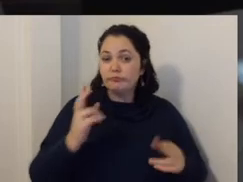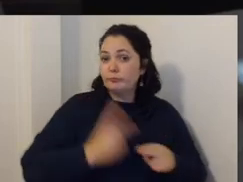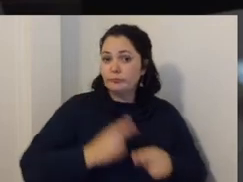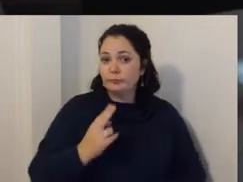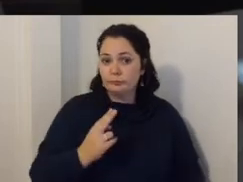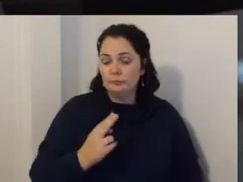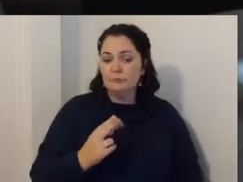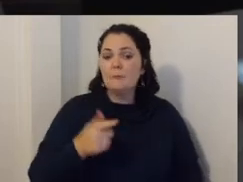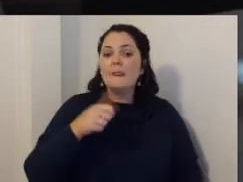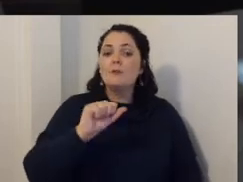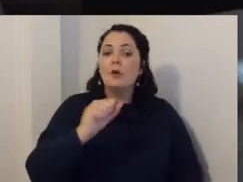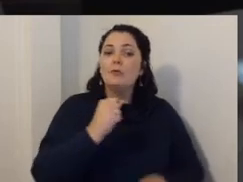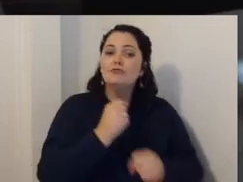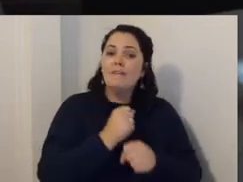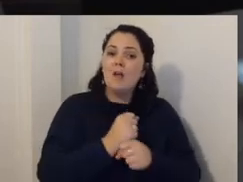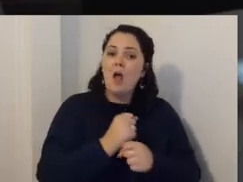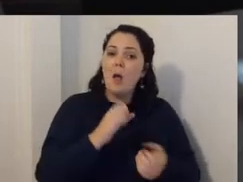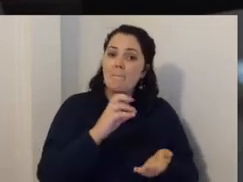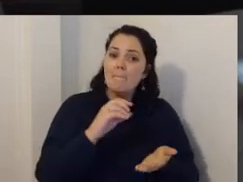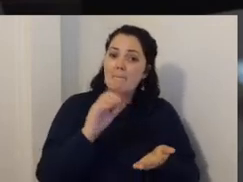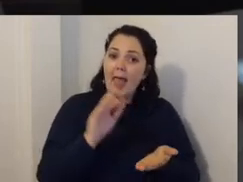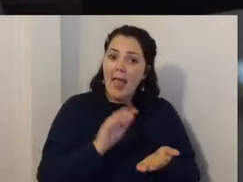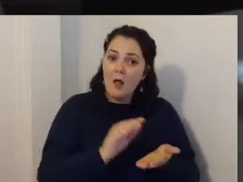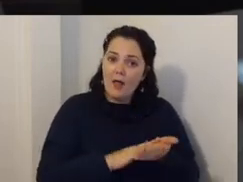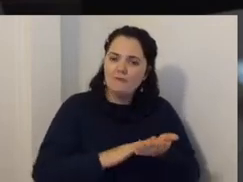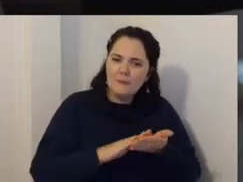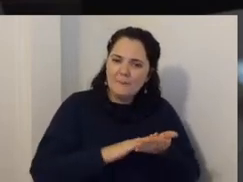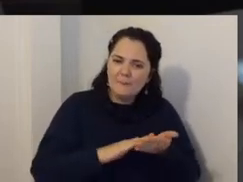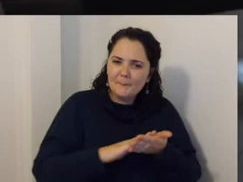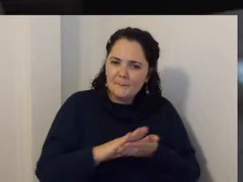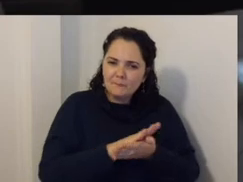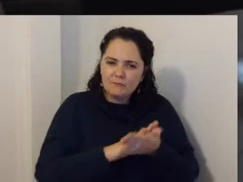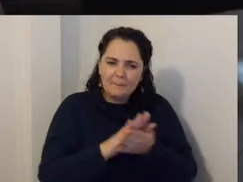creating your graphite powder and rubbing that into the surface so that you can begin lifting